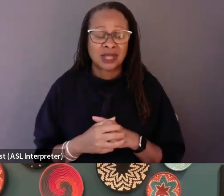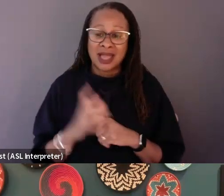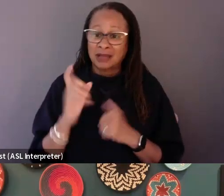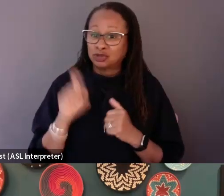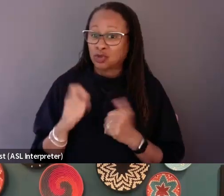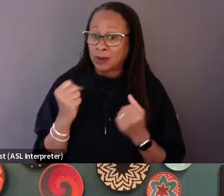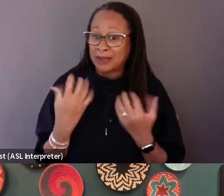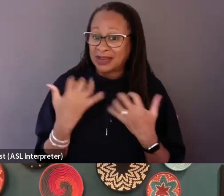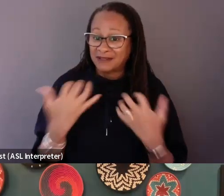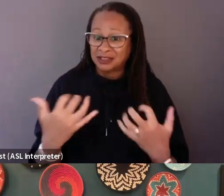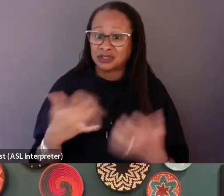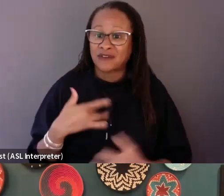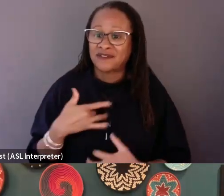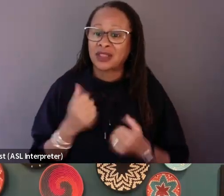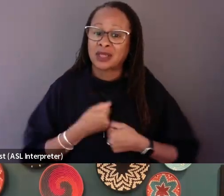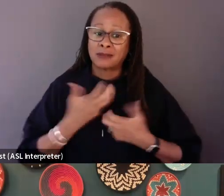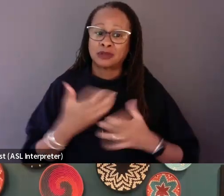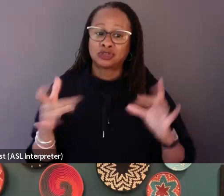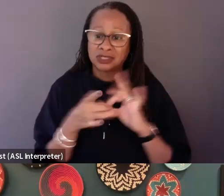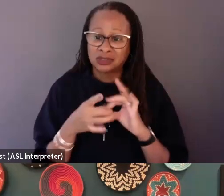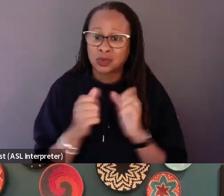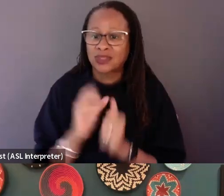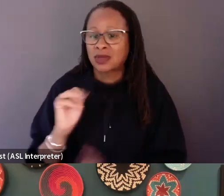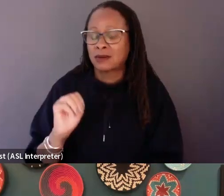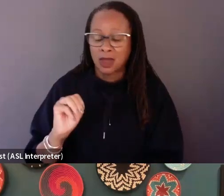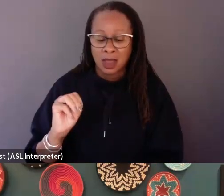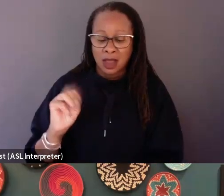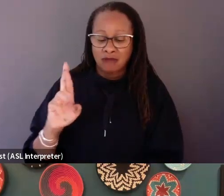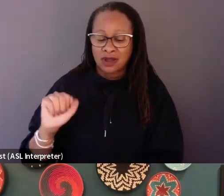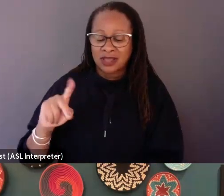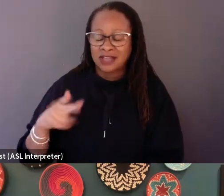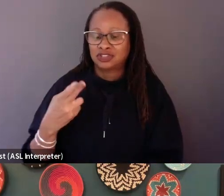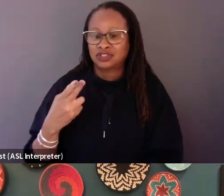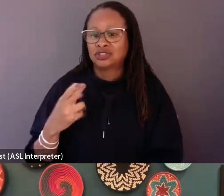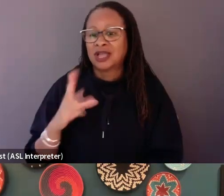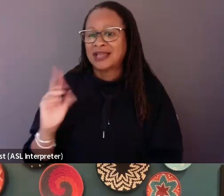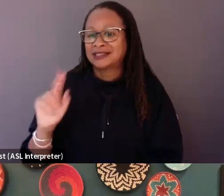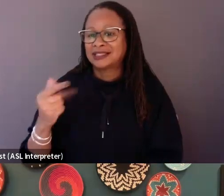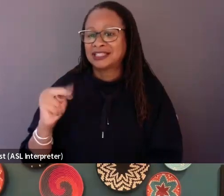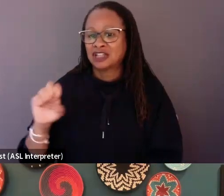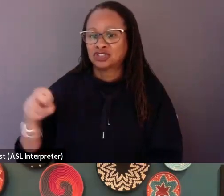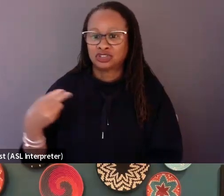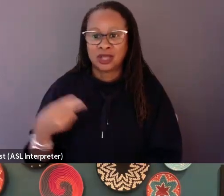we feel emotionally connected with Rakesh and Ganesh. So we'd love to know how they are doing